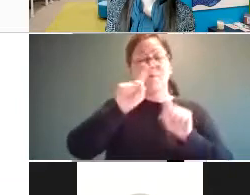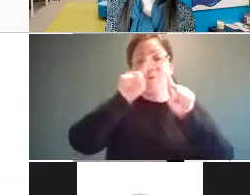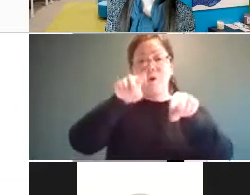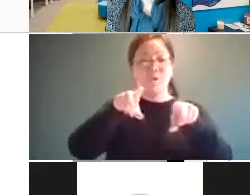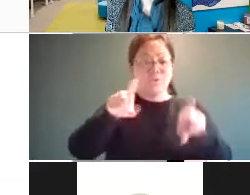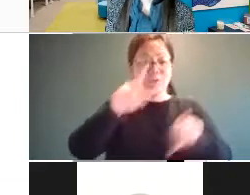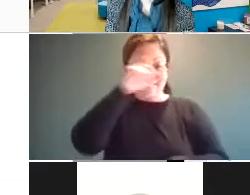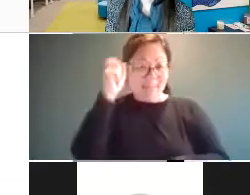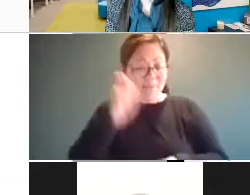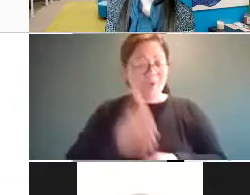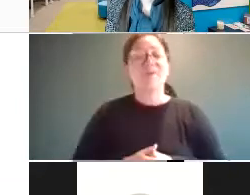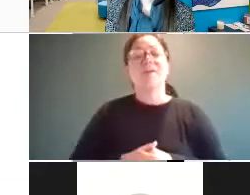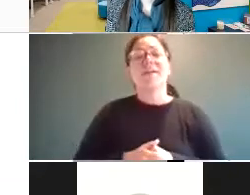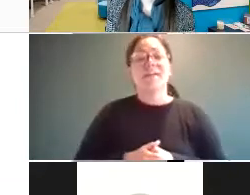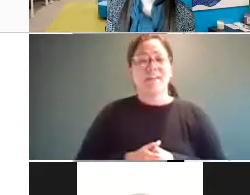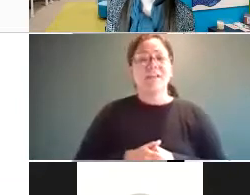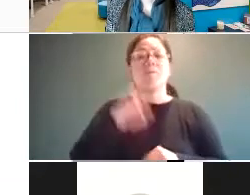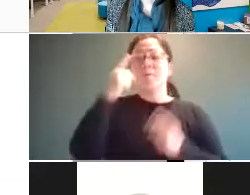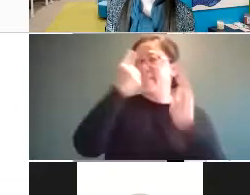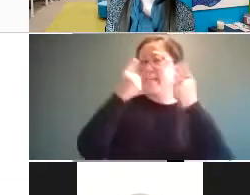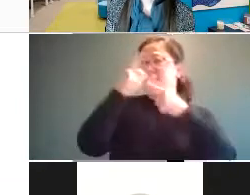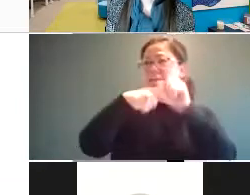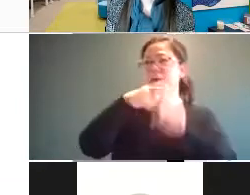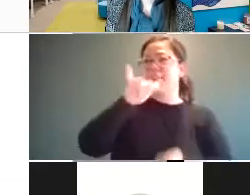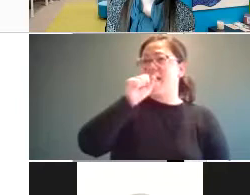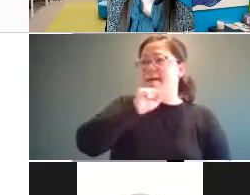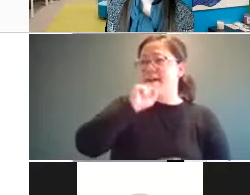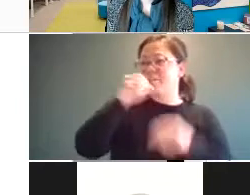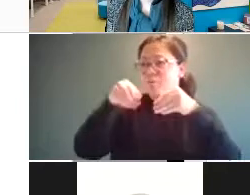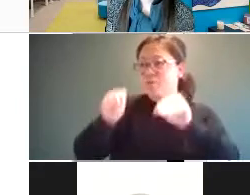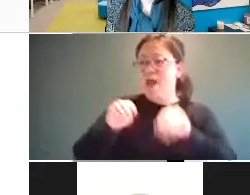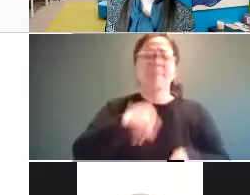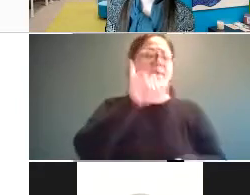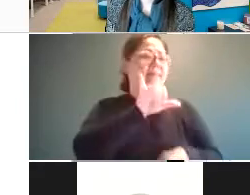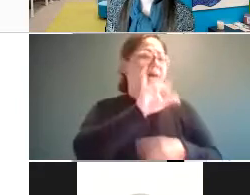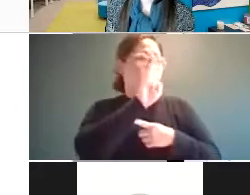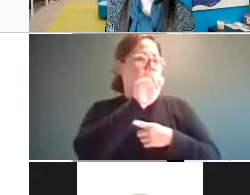And when you think about that ice cream shop and that brand, I'm sure there's a number of emotions